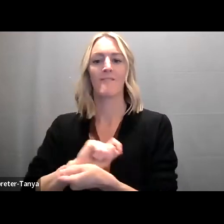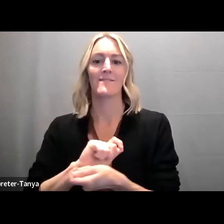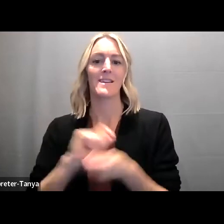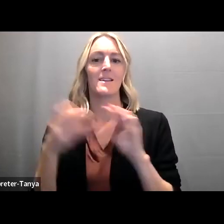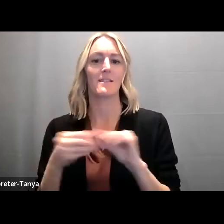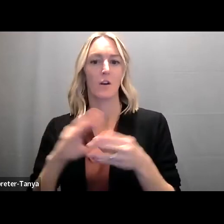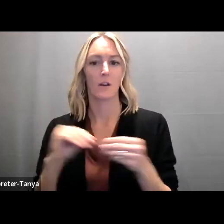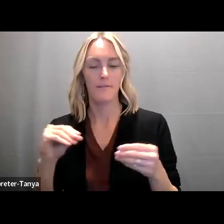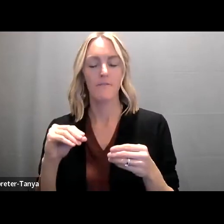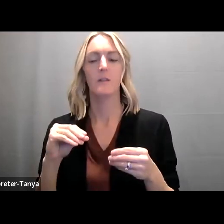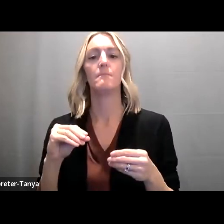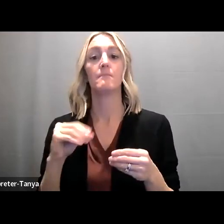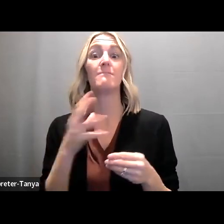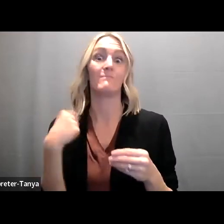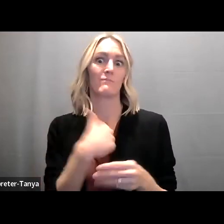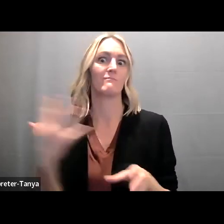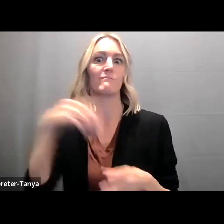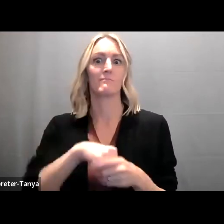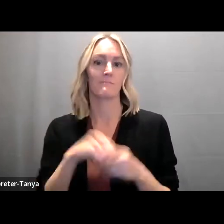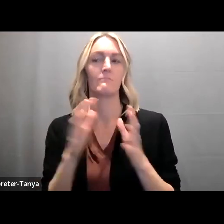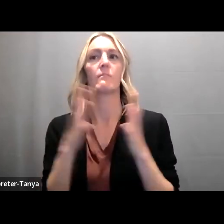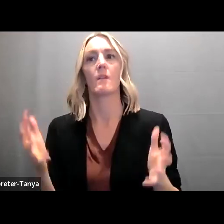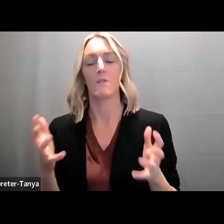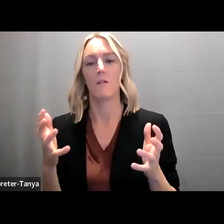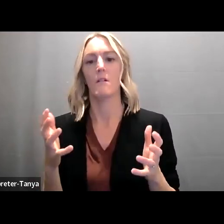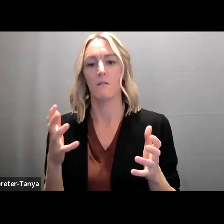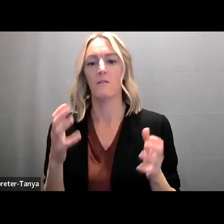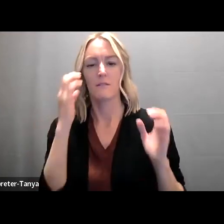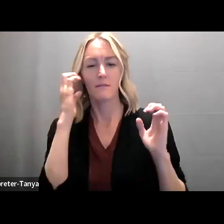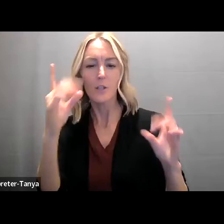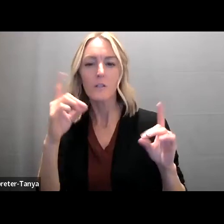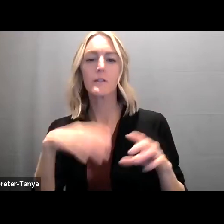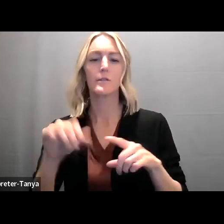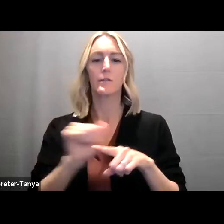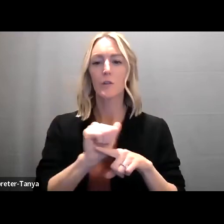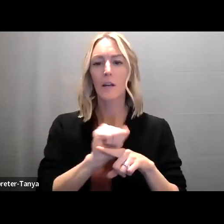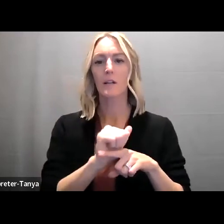And built in a lot lot of this type of education and training and awareness when it came to